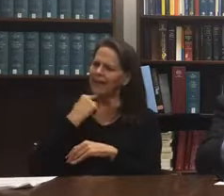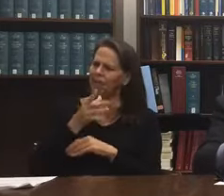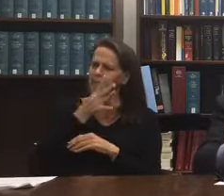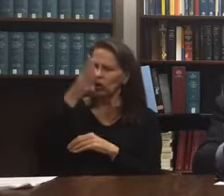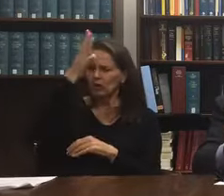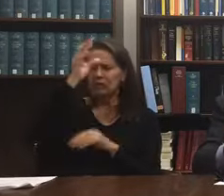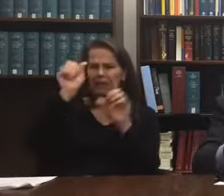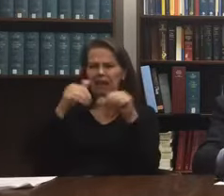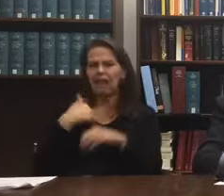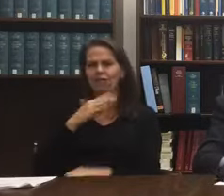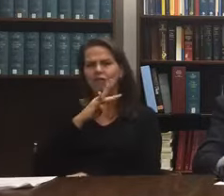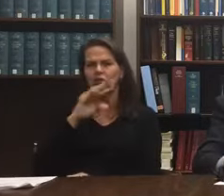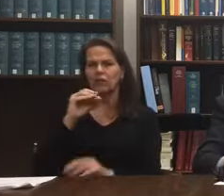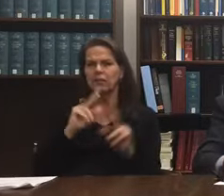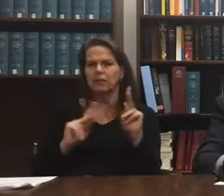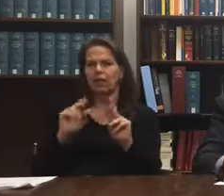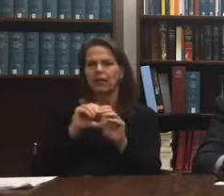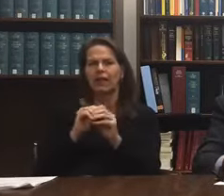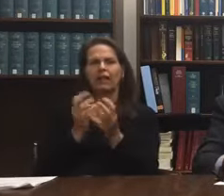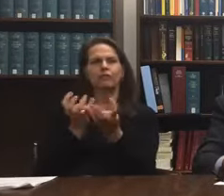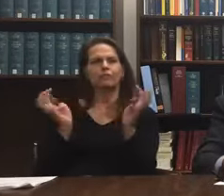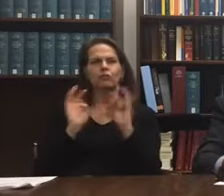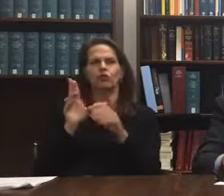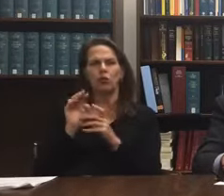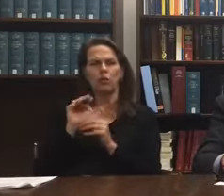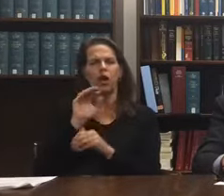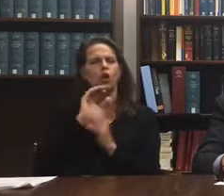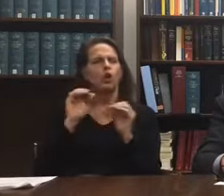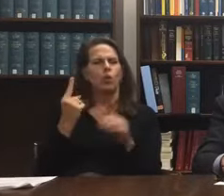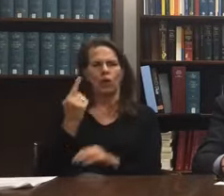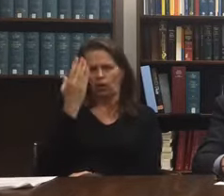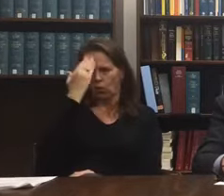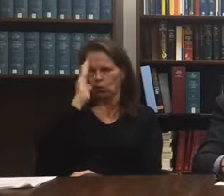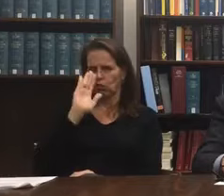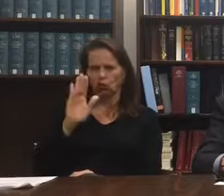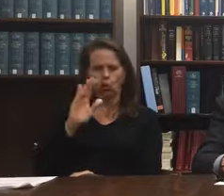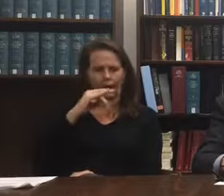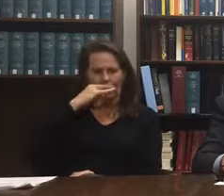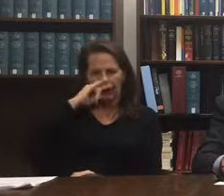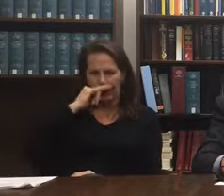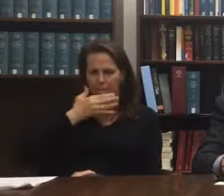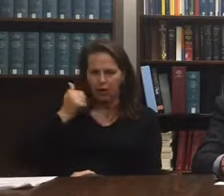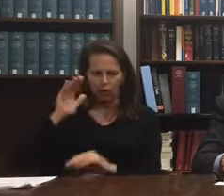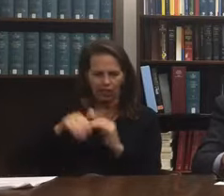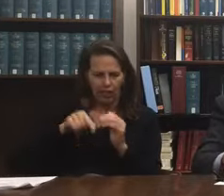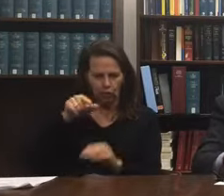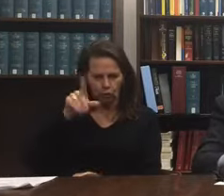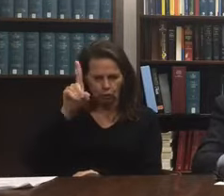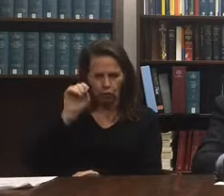people in the room no one knows your child better than you do and no one knows their medical needs better than you do so they're at a disadvantage